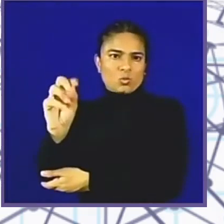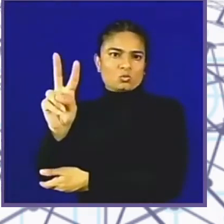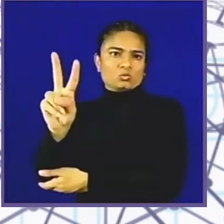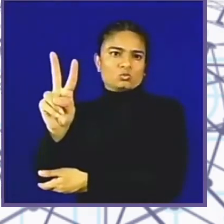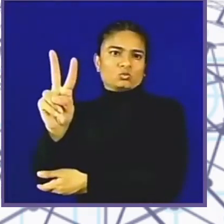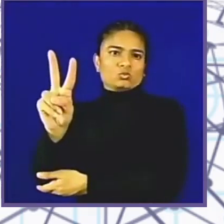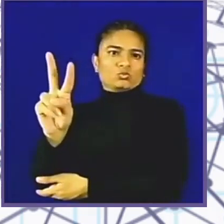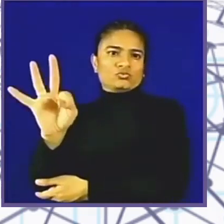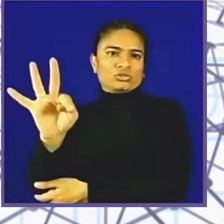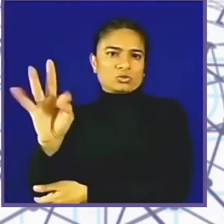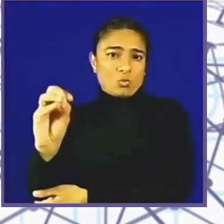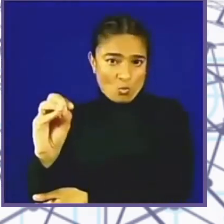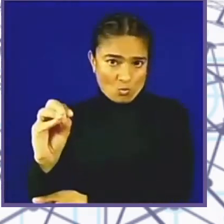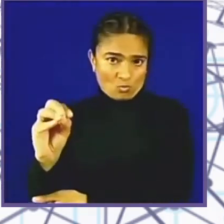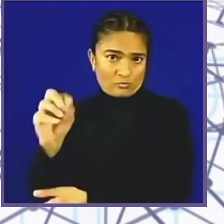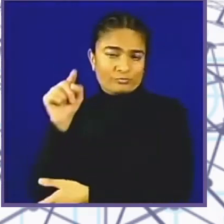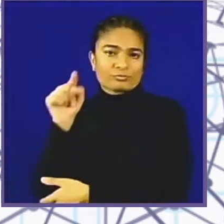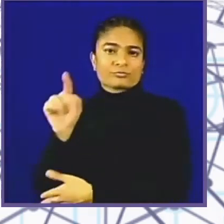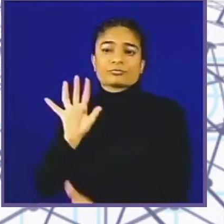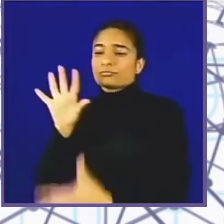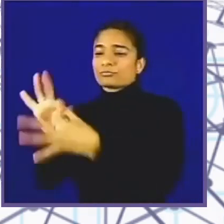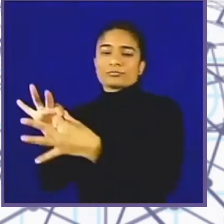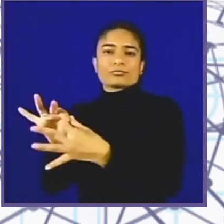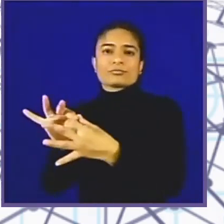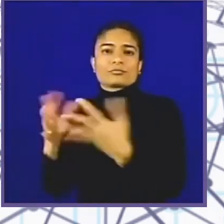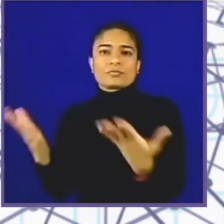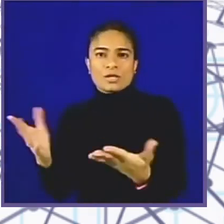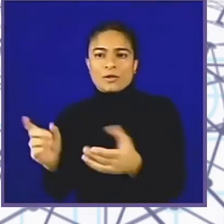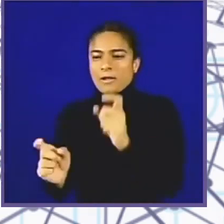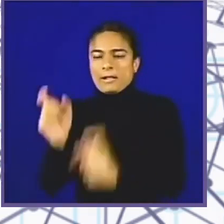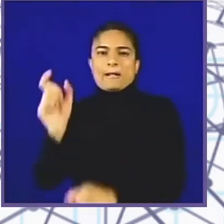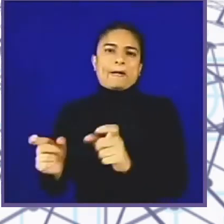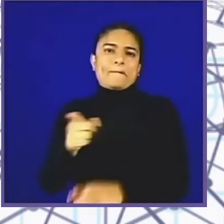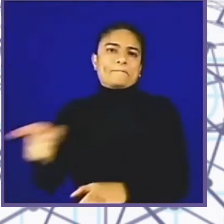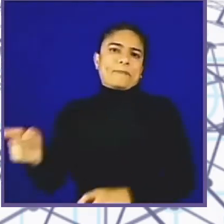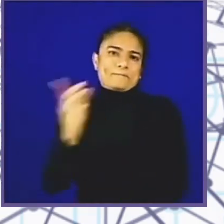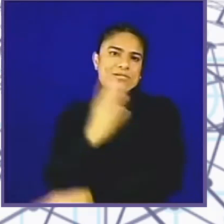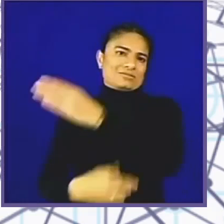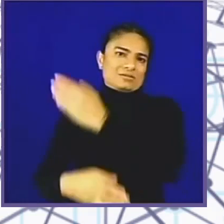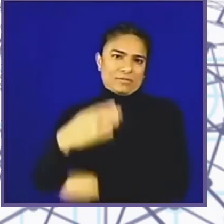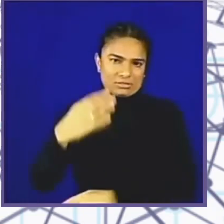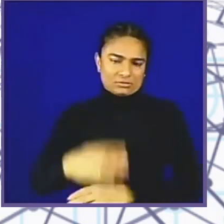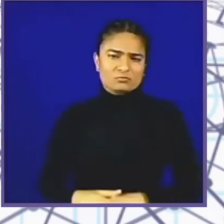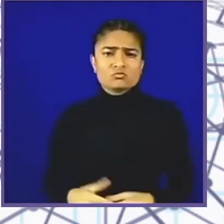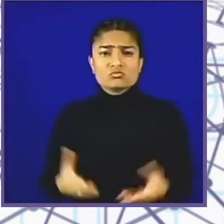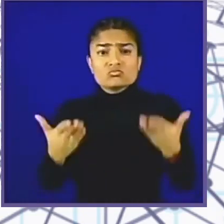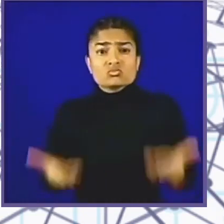we are looking about the future of disability innovation in emerging markets and I strongly